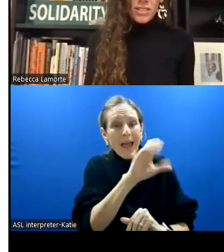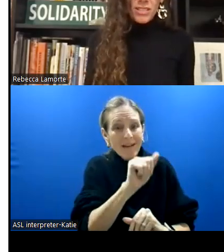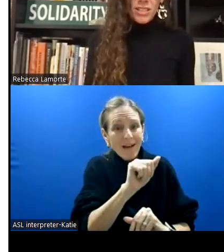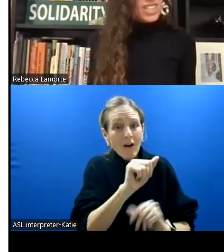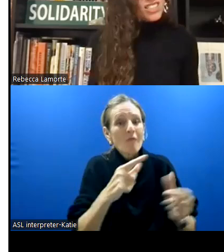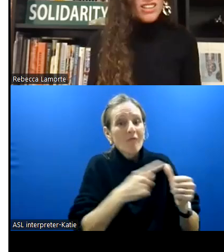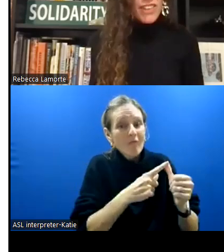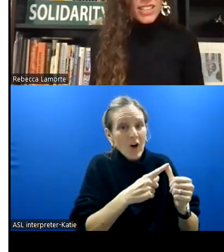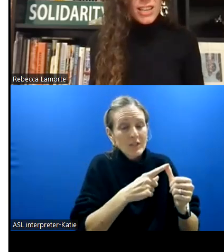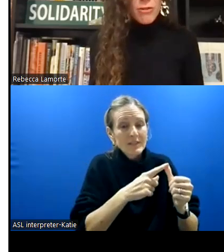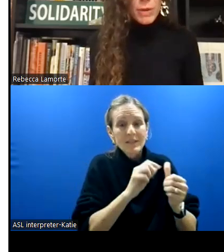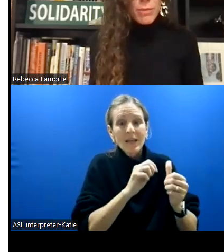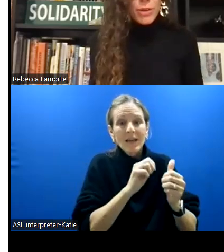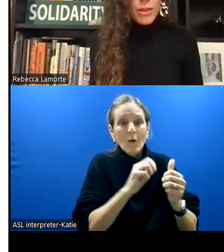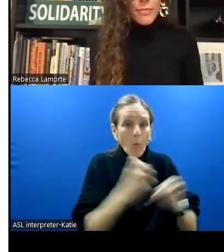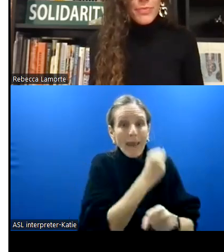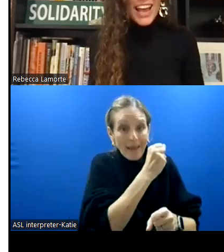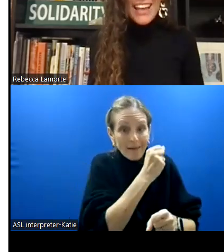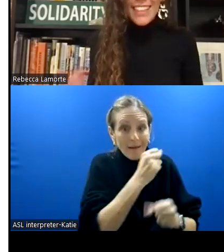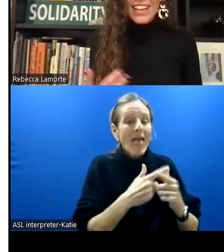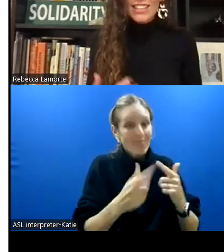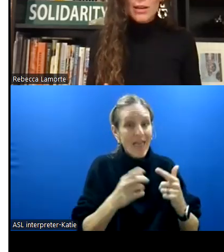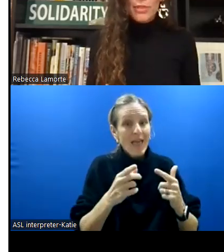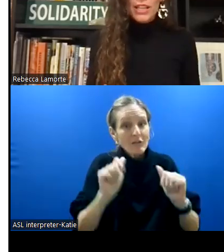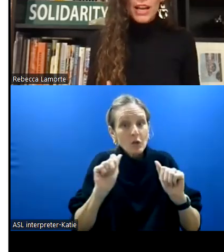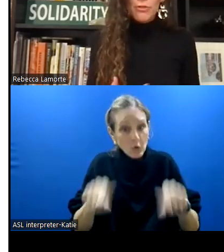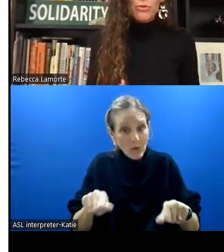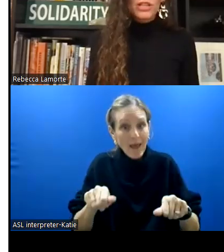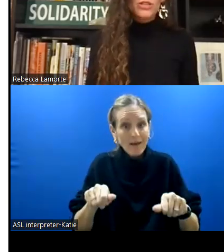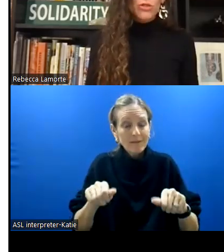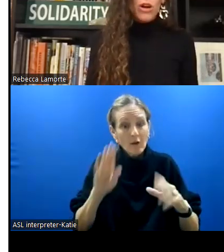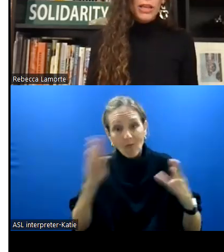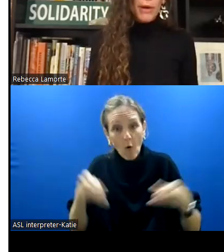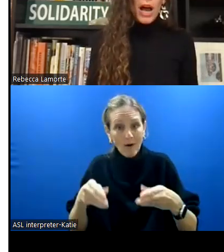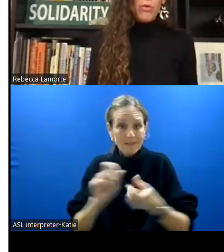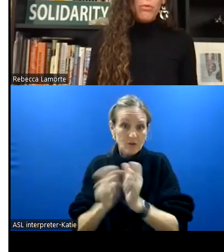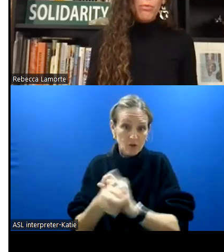It doesn't affect enough people." And that's something that I feel really strongly about.